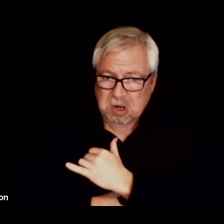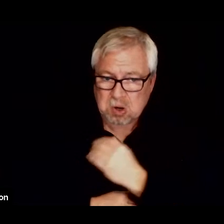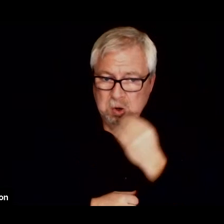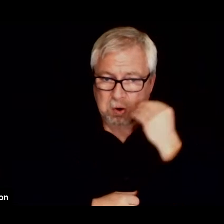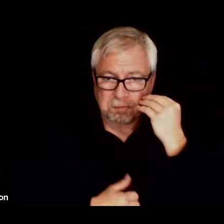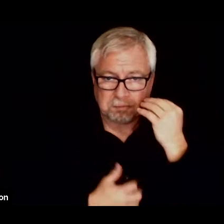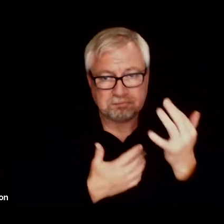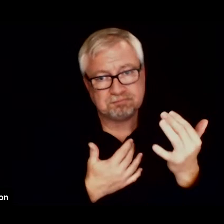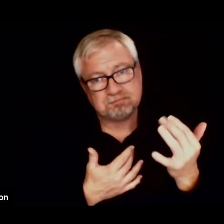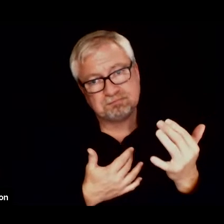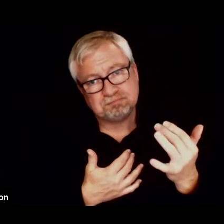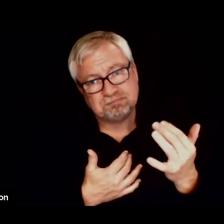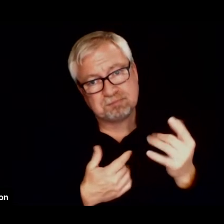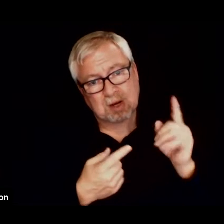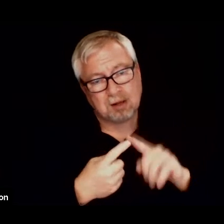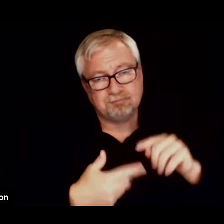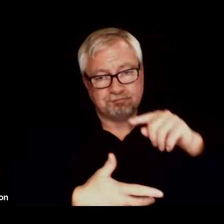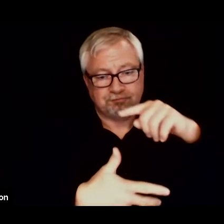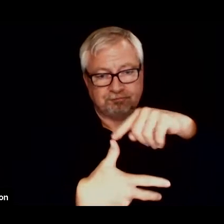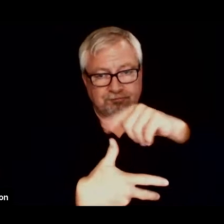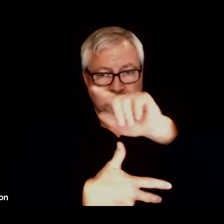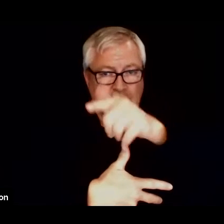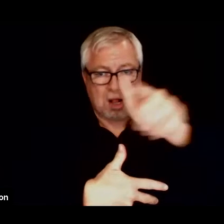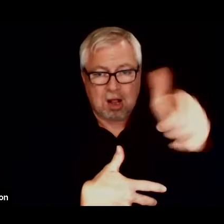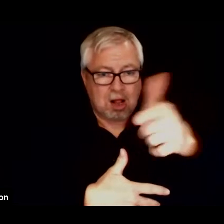um the way that yeah the way that this is prioritized then